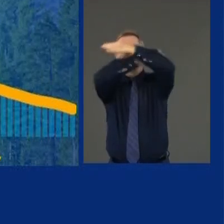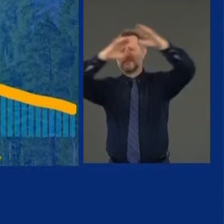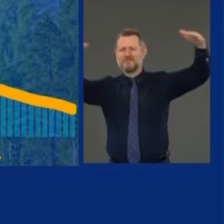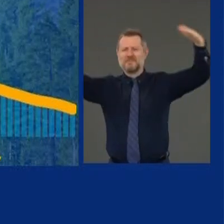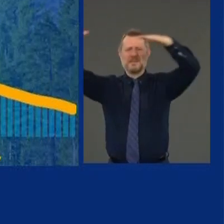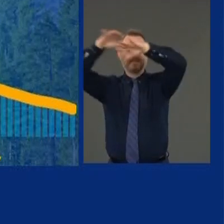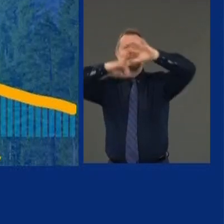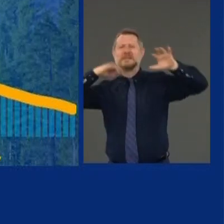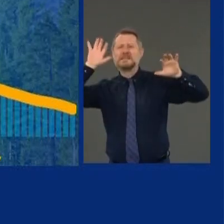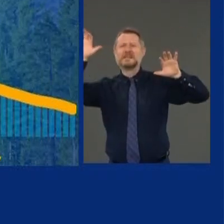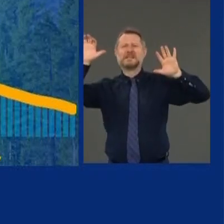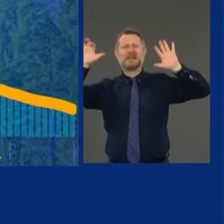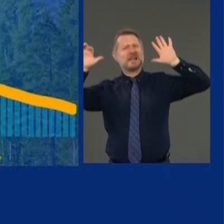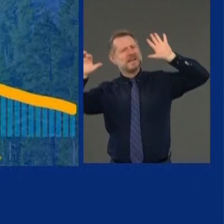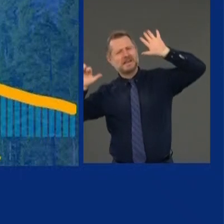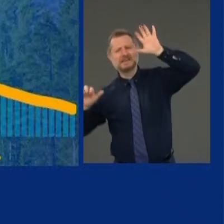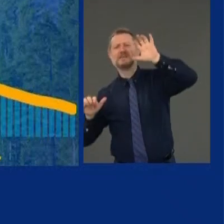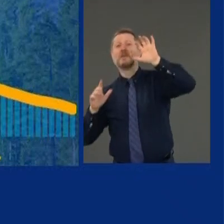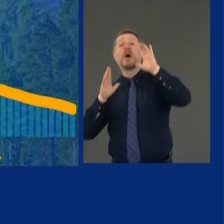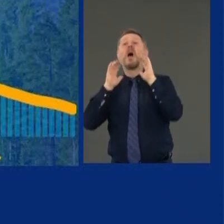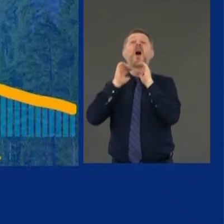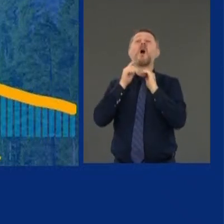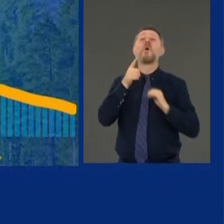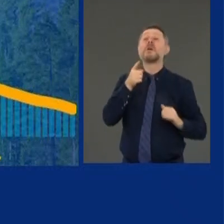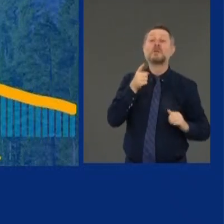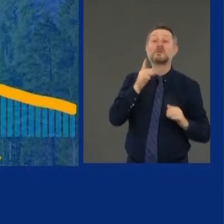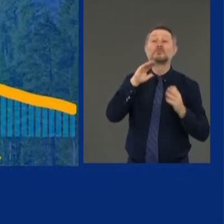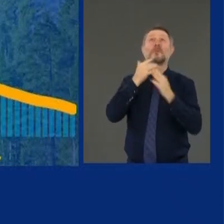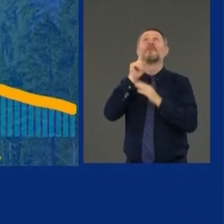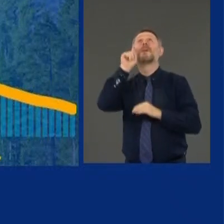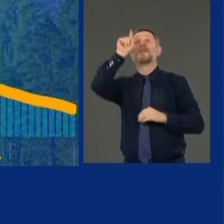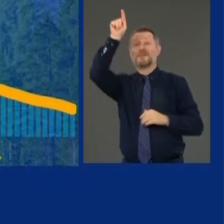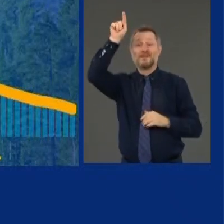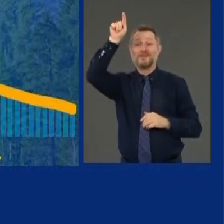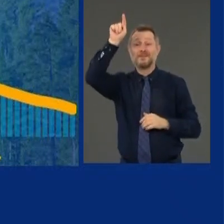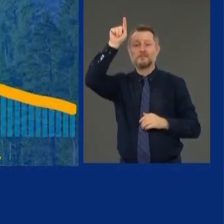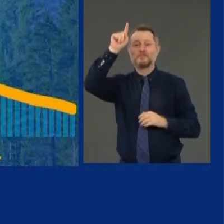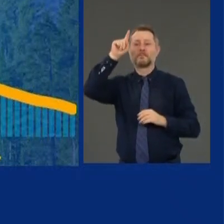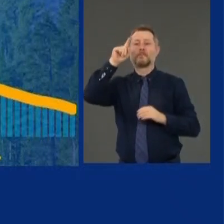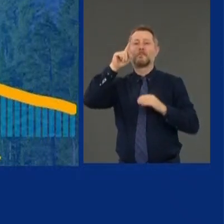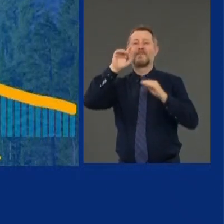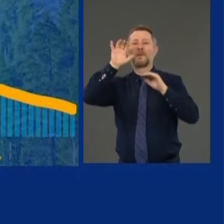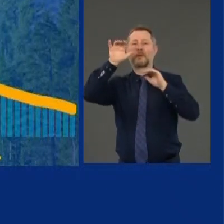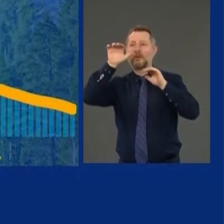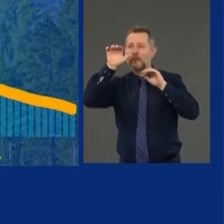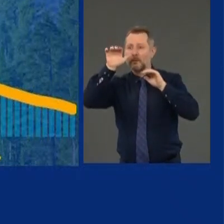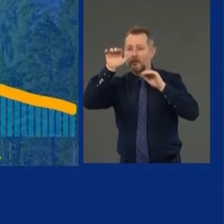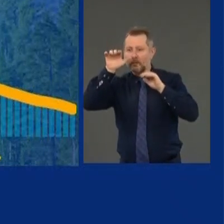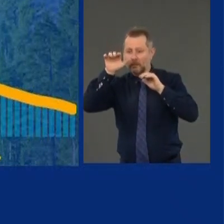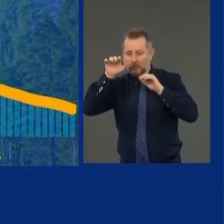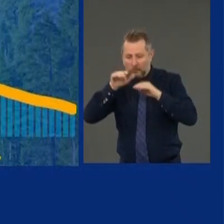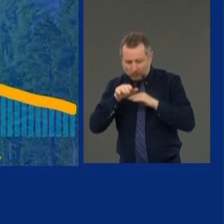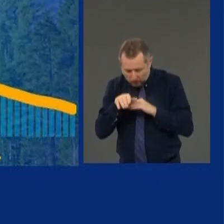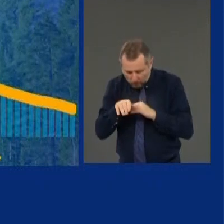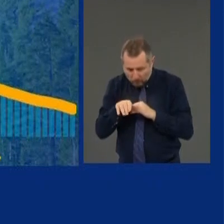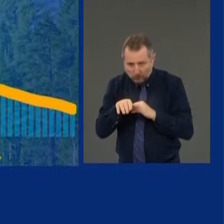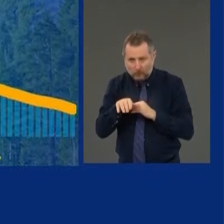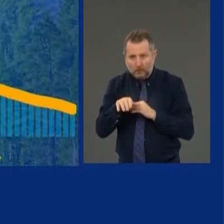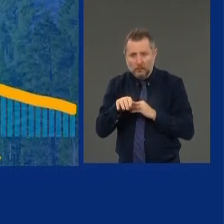EVEN IF YOU CAN'T SEE THE TOP, THROUGH THE CLOUDS. JUST KEEP CLIMBING. YOU'LL FIND THE TOP. ALMOST BLIND FAITH.